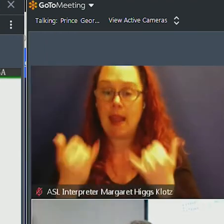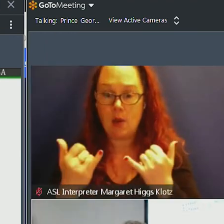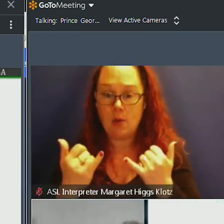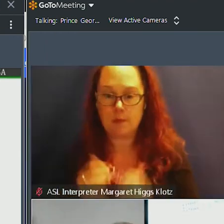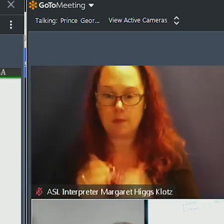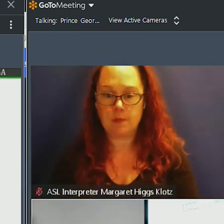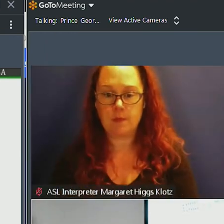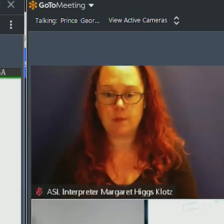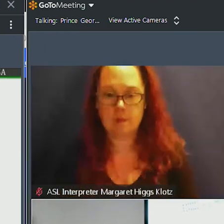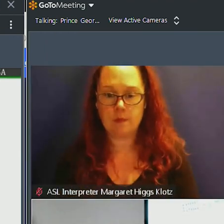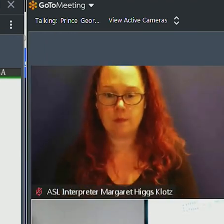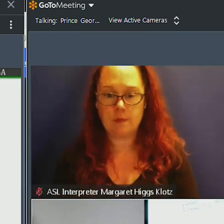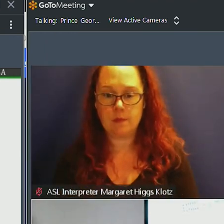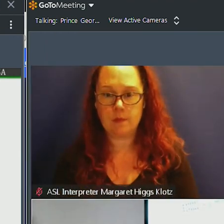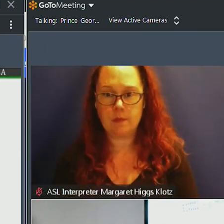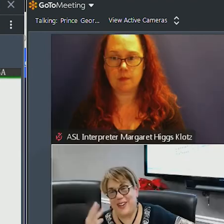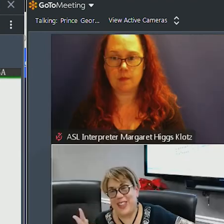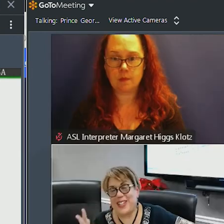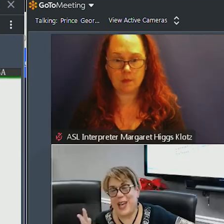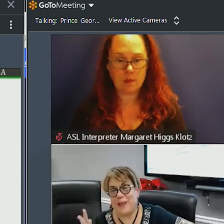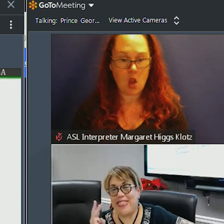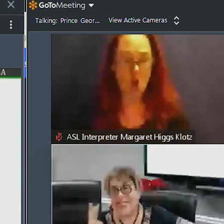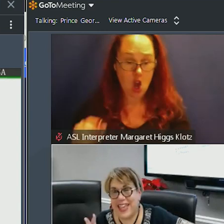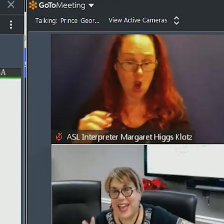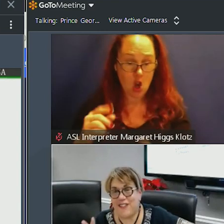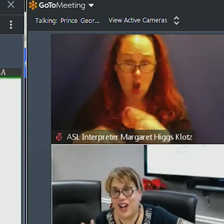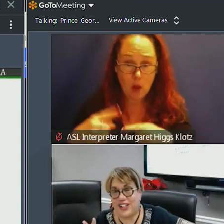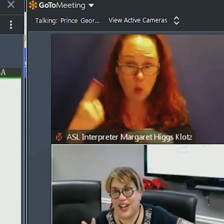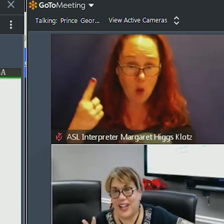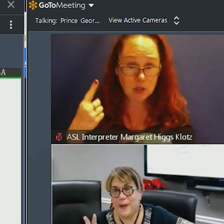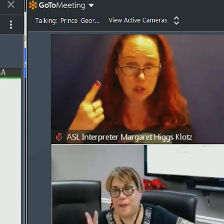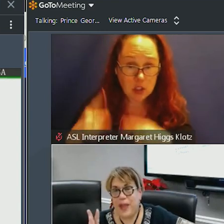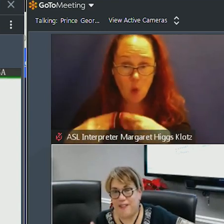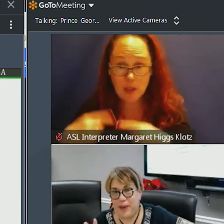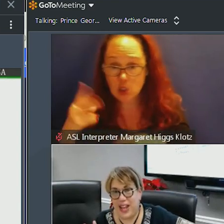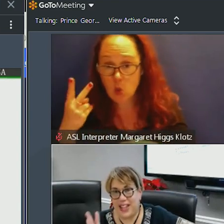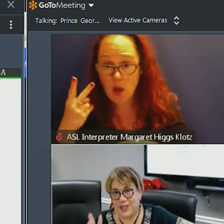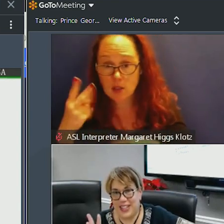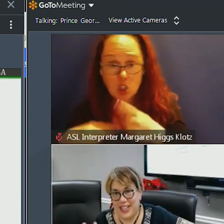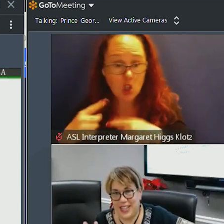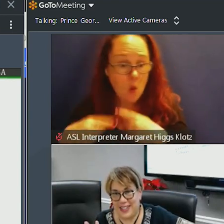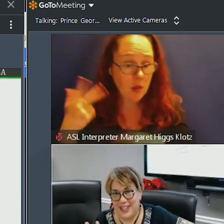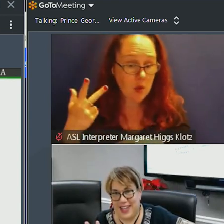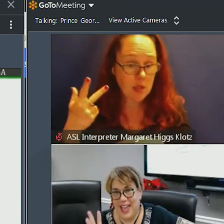because I'm going once going twice going three times, I think I've called on everybody. That's on the list.